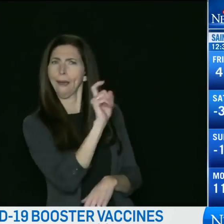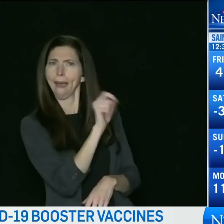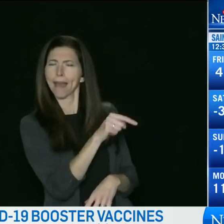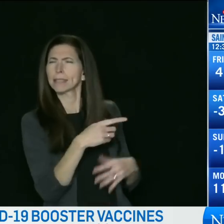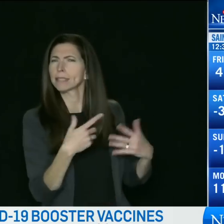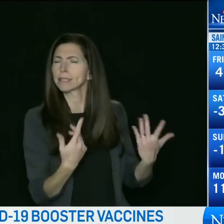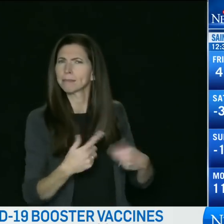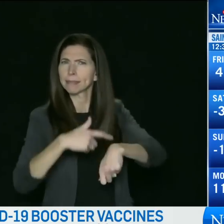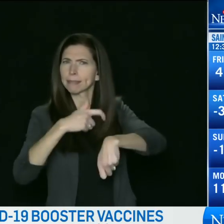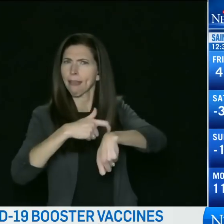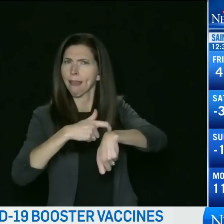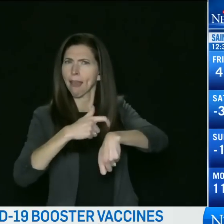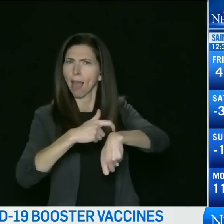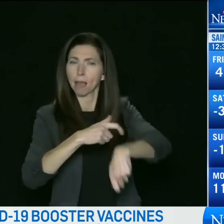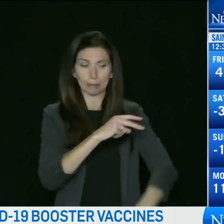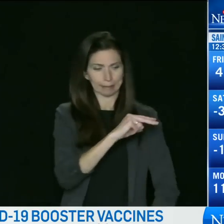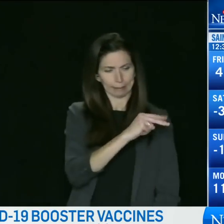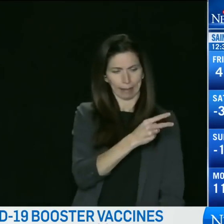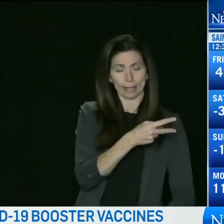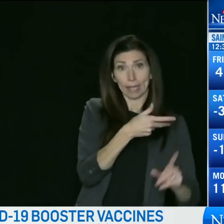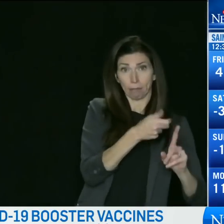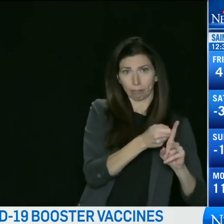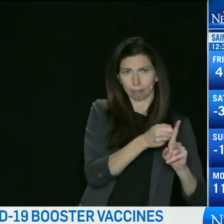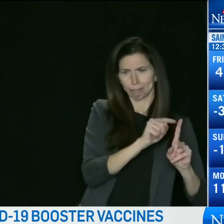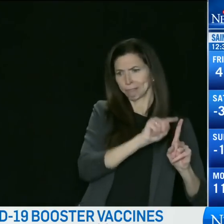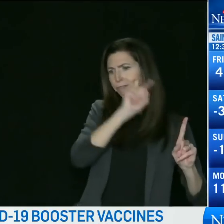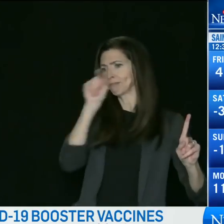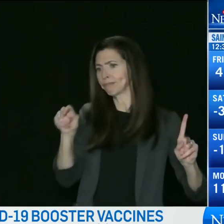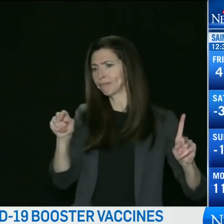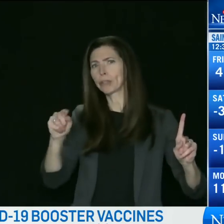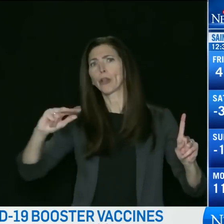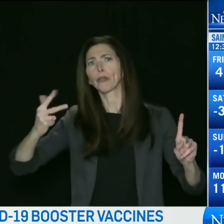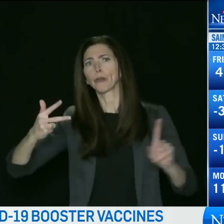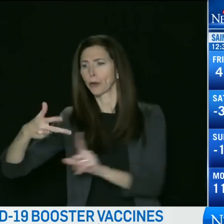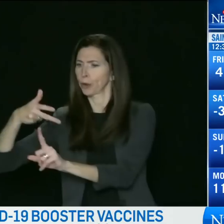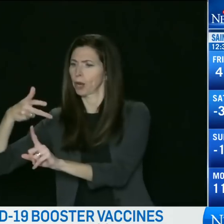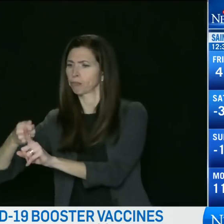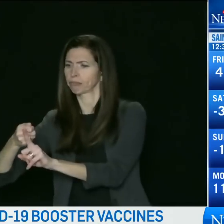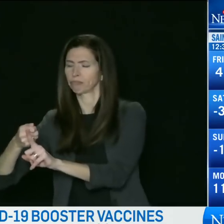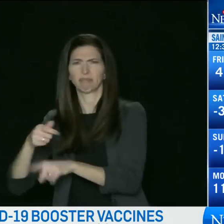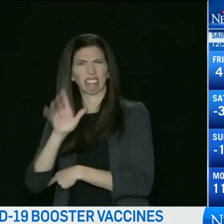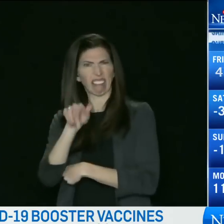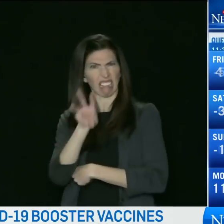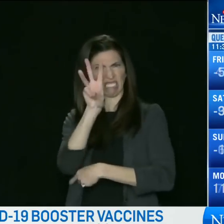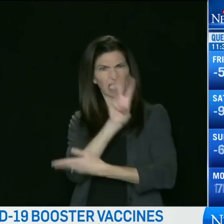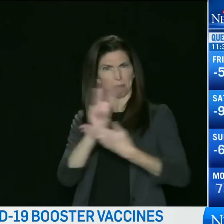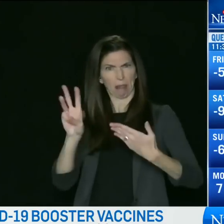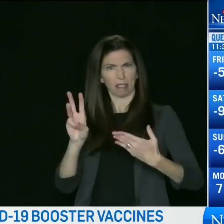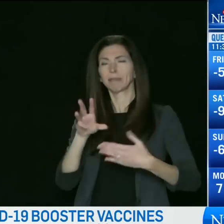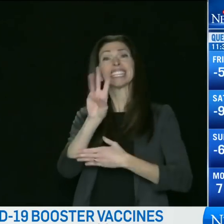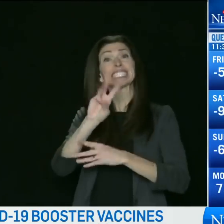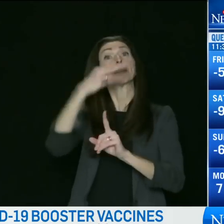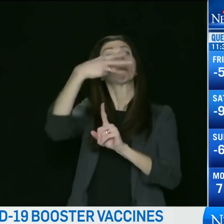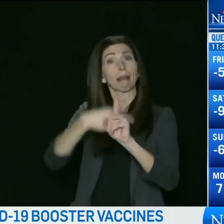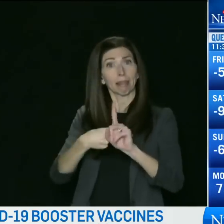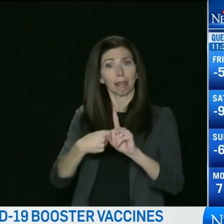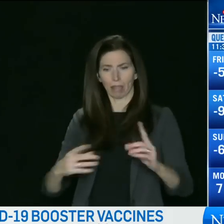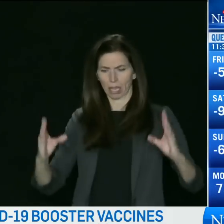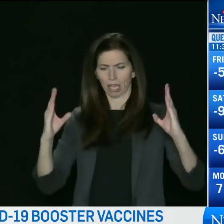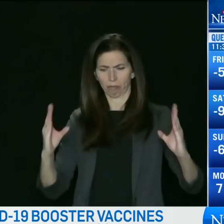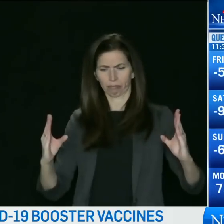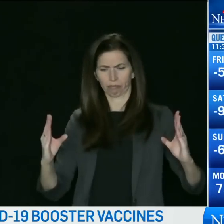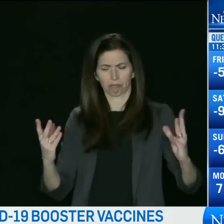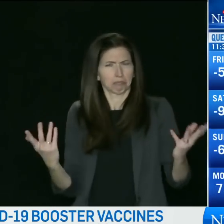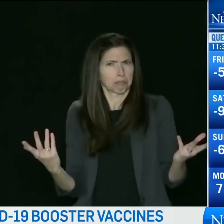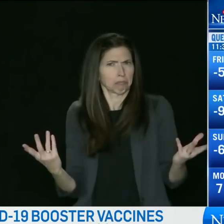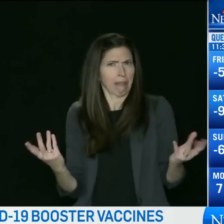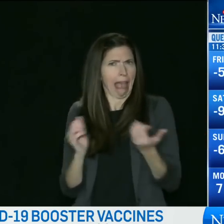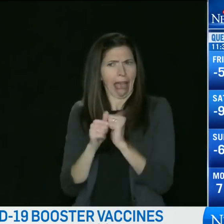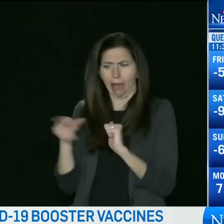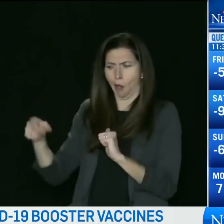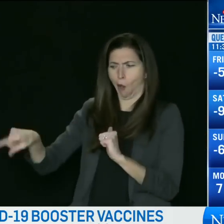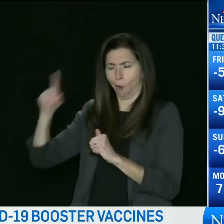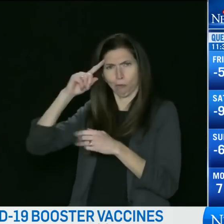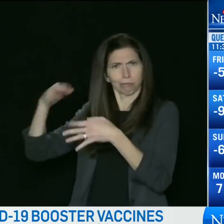I WOULD LIKE TO COME BACK ON THE